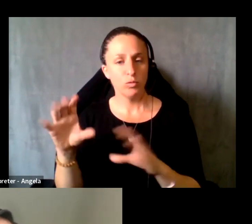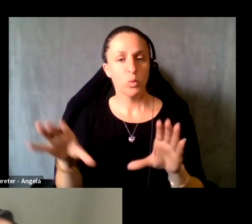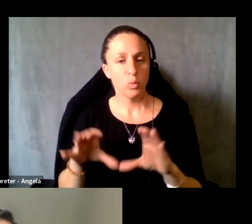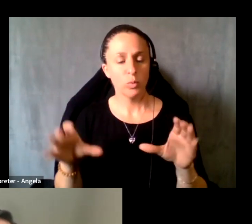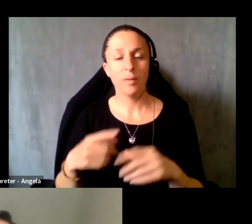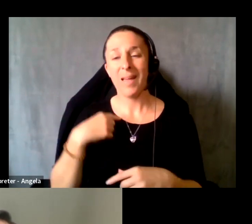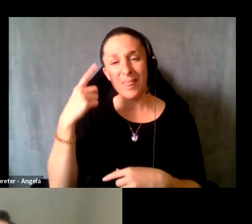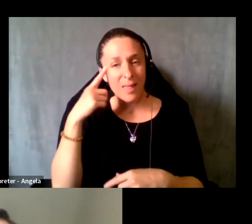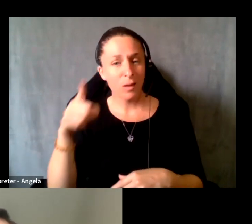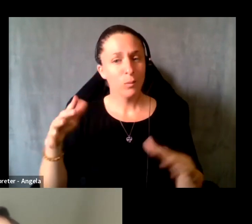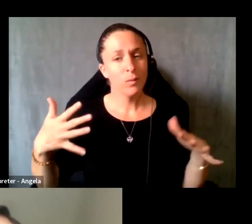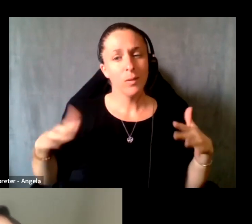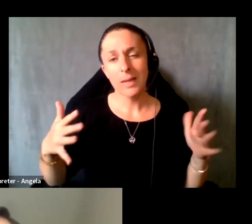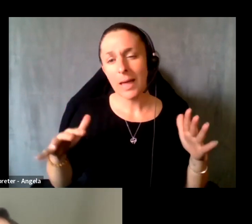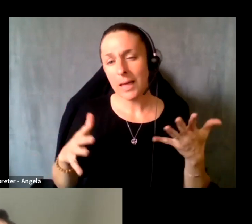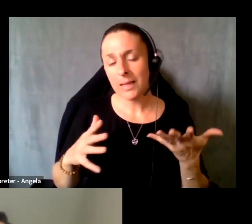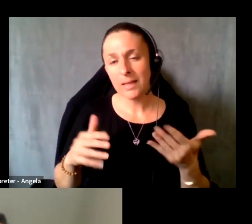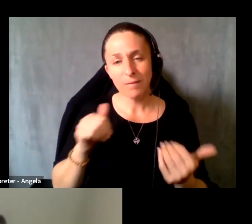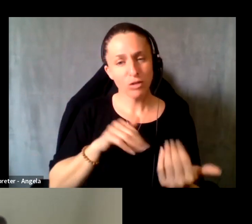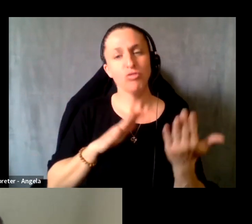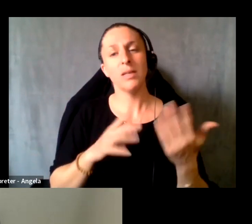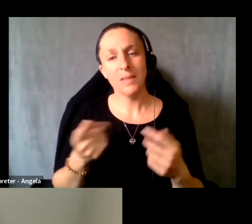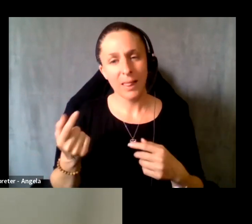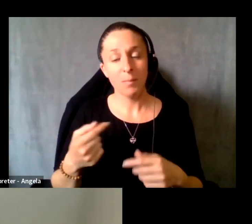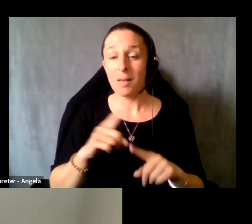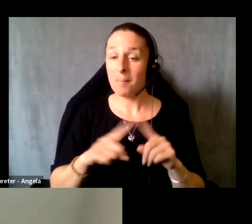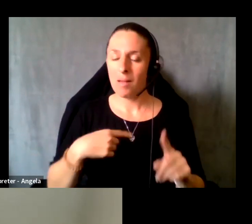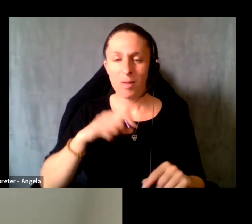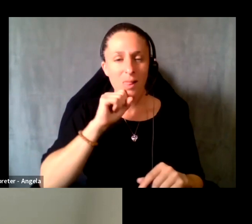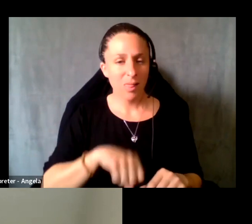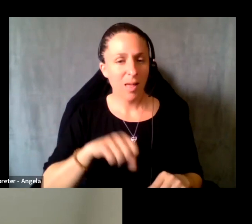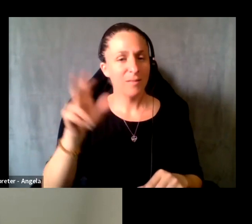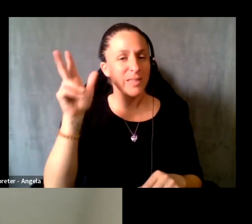you kind of addressed it a little bit, but I'd love to hear just a…maybe in…just